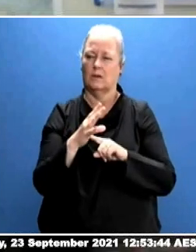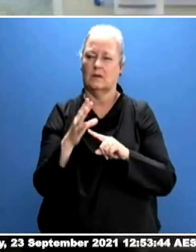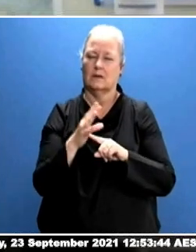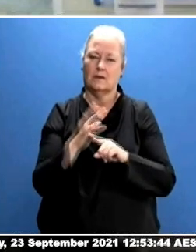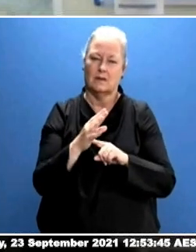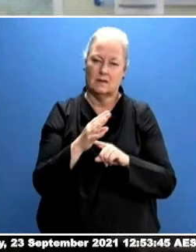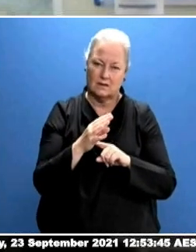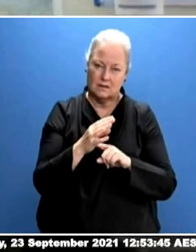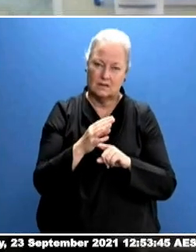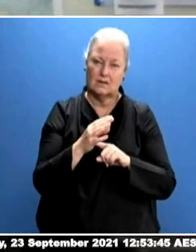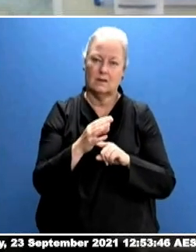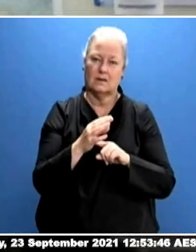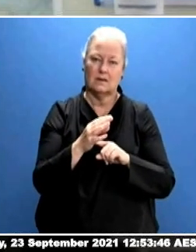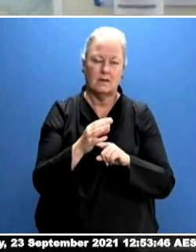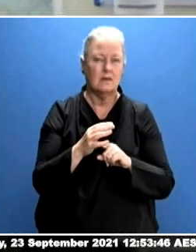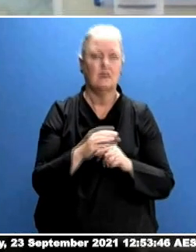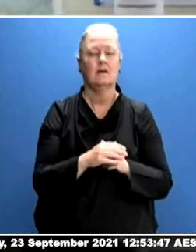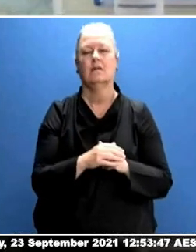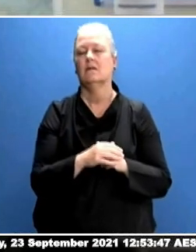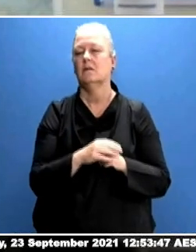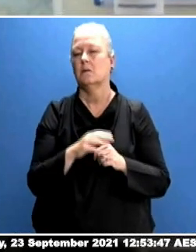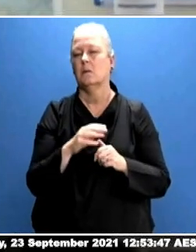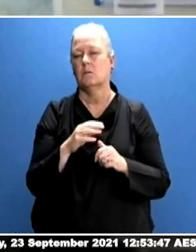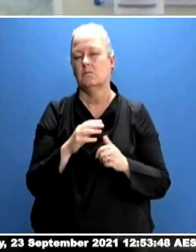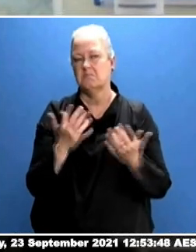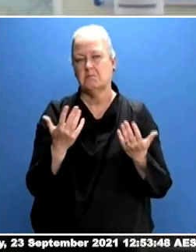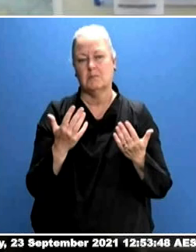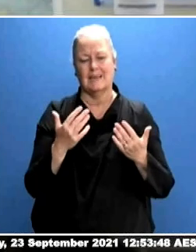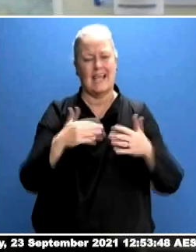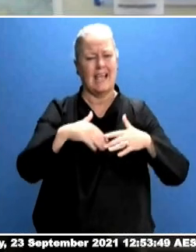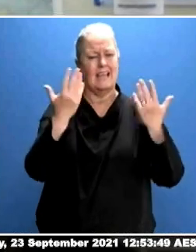this case, your Aboriginality or any culture, I suppose but in our